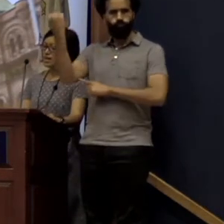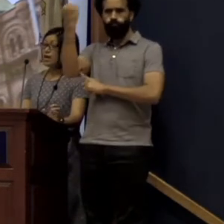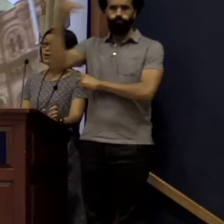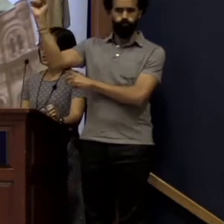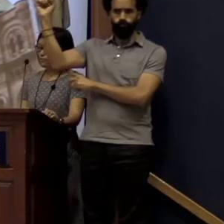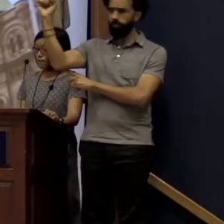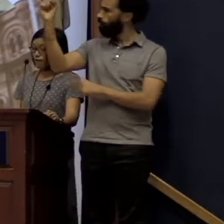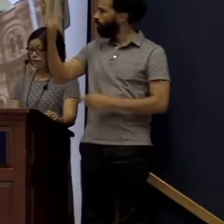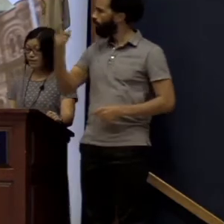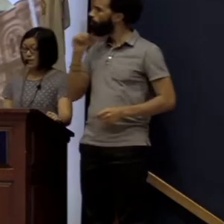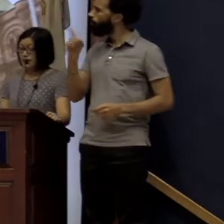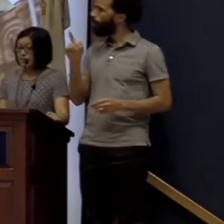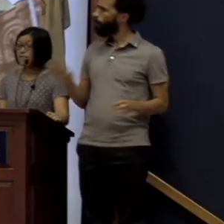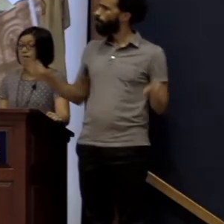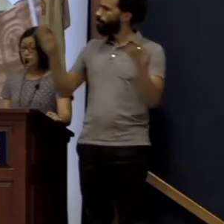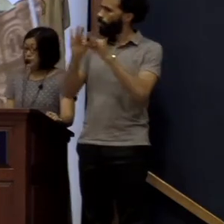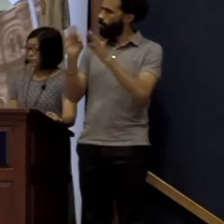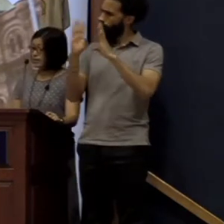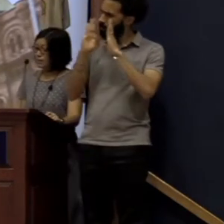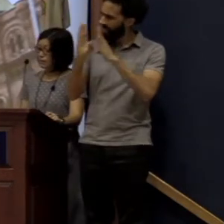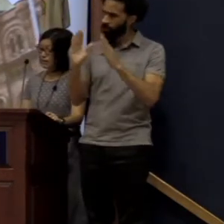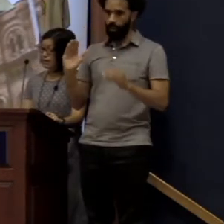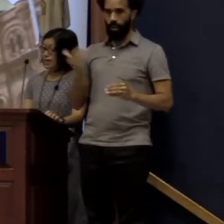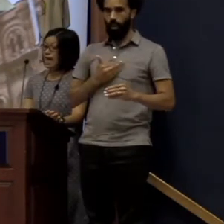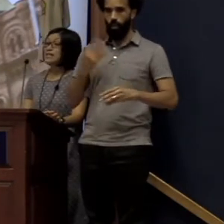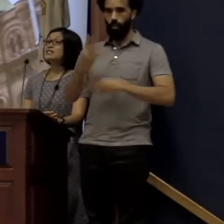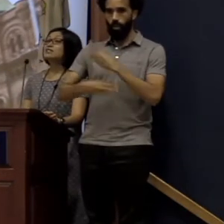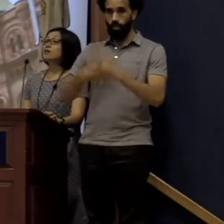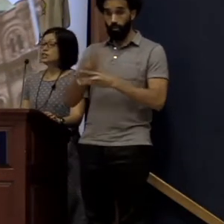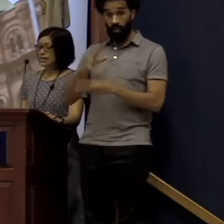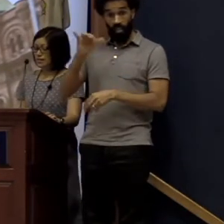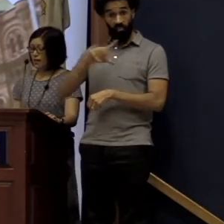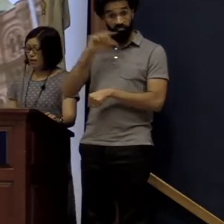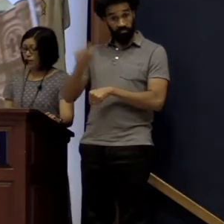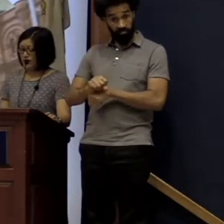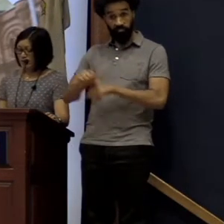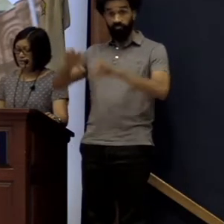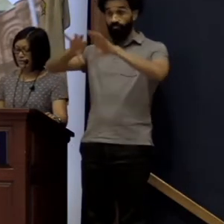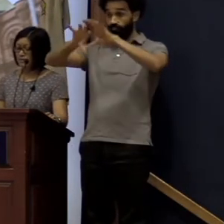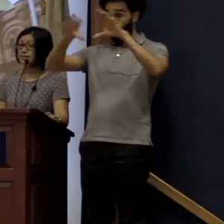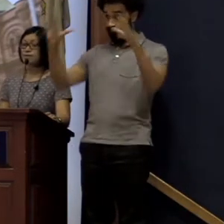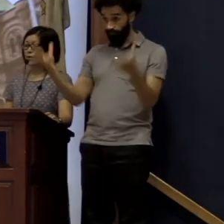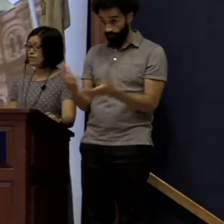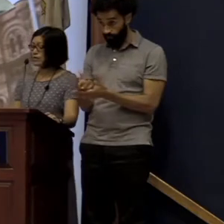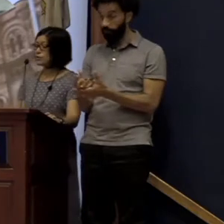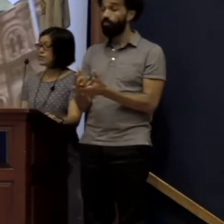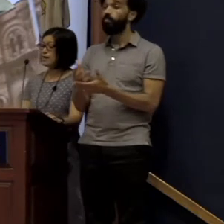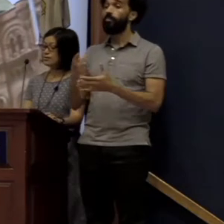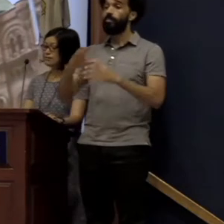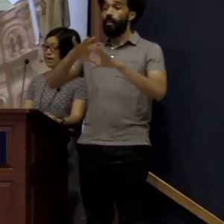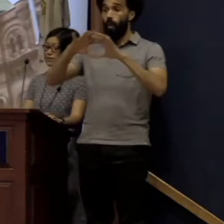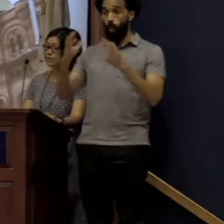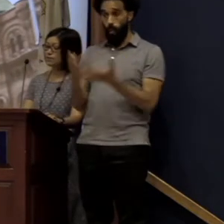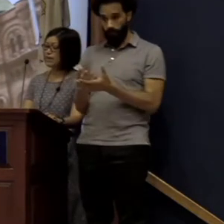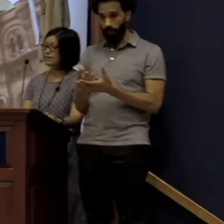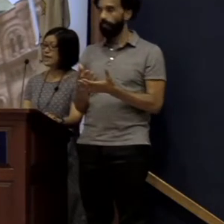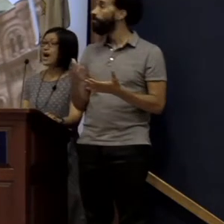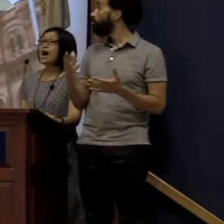According to Vox the event was truly global and astonishingly well-organized there were over 2,500 events